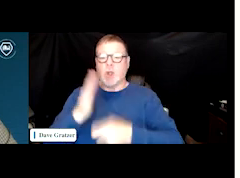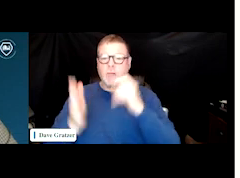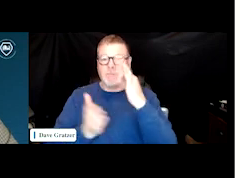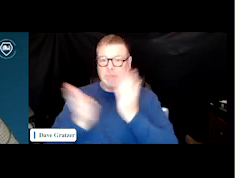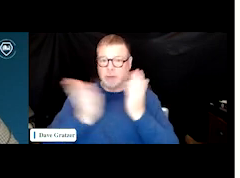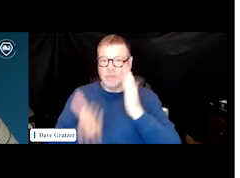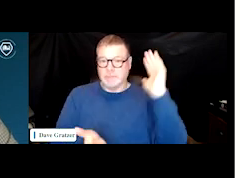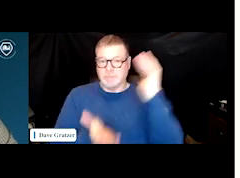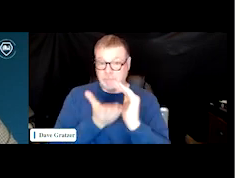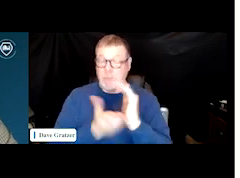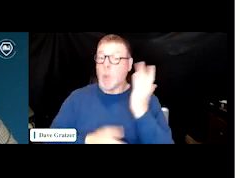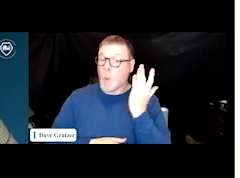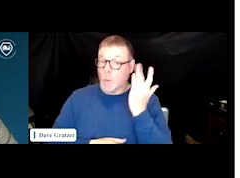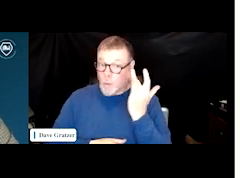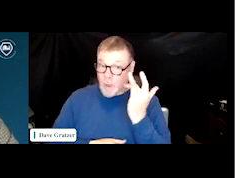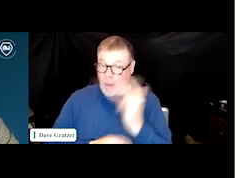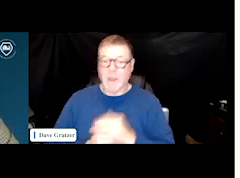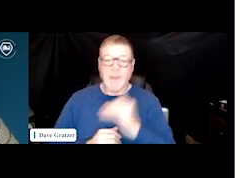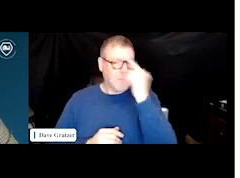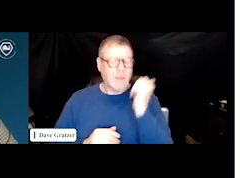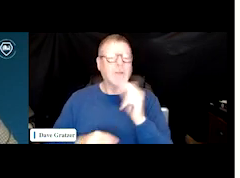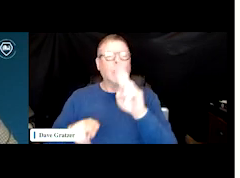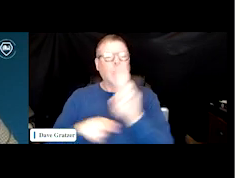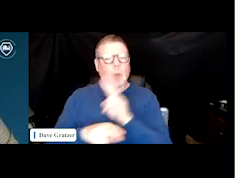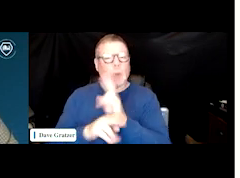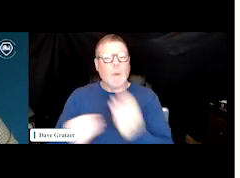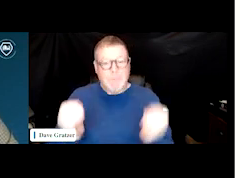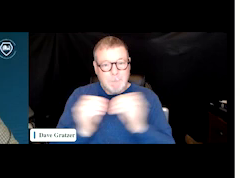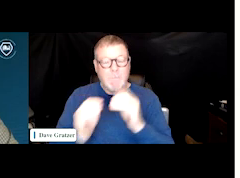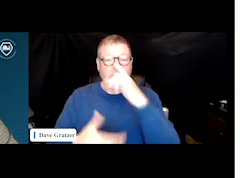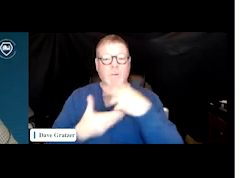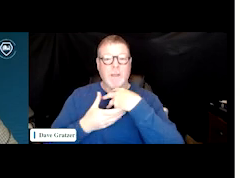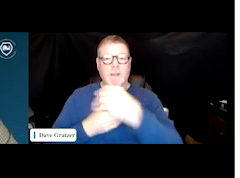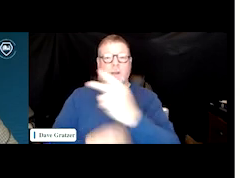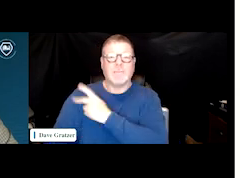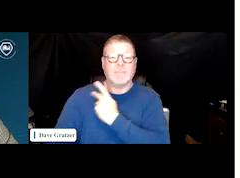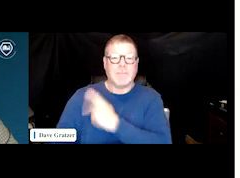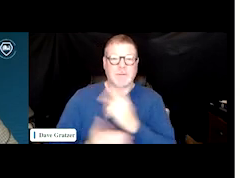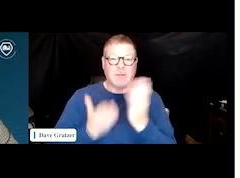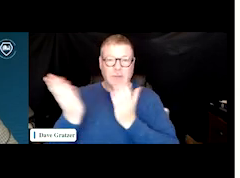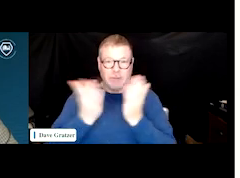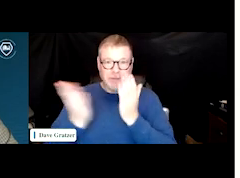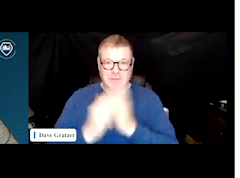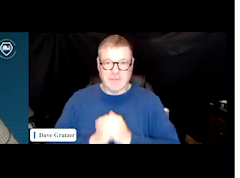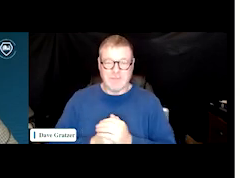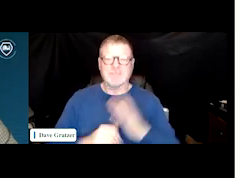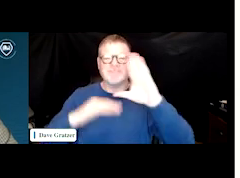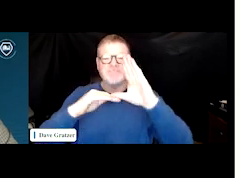and that's due in part to a greater utilization of outpatient treatment services that are less costly and less intensive,